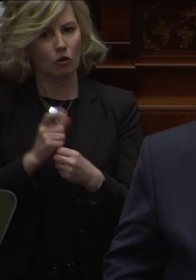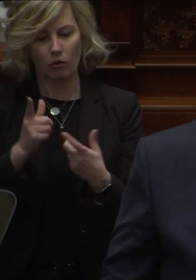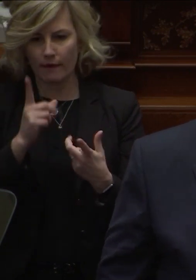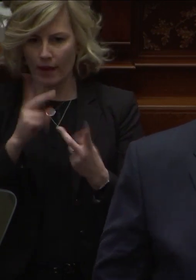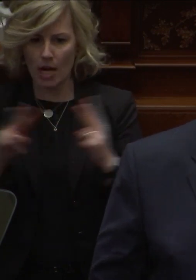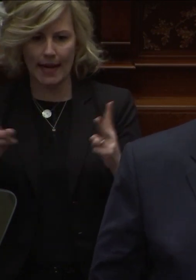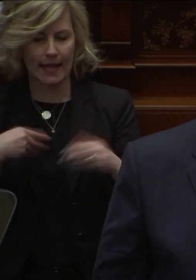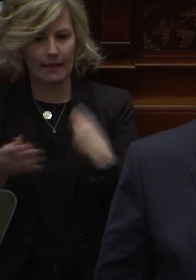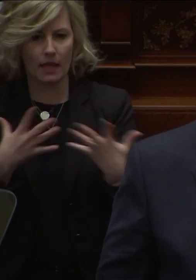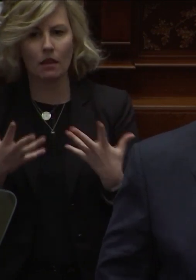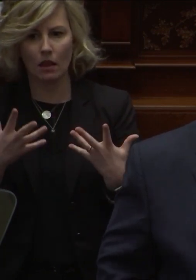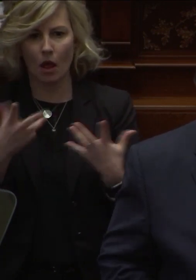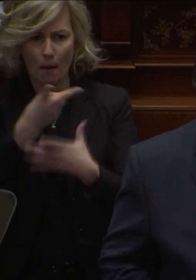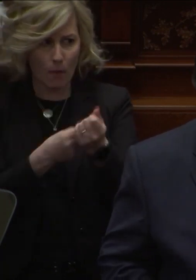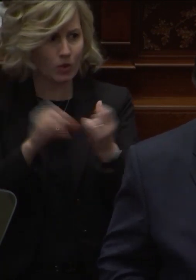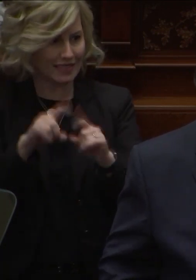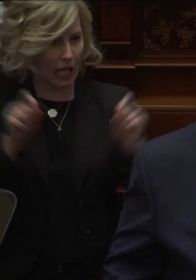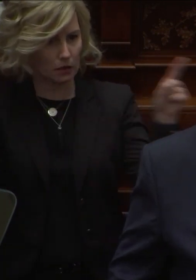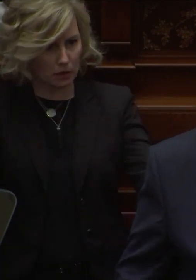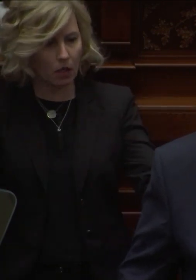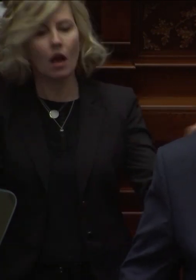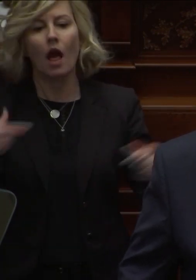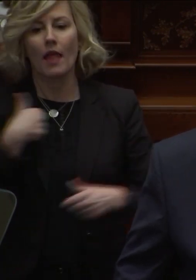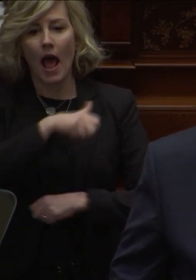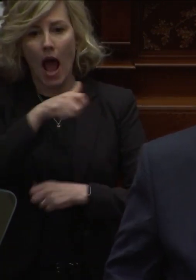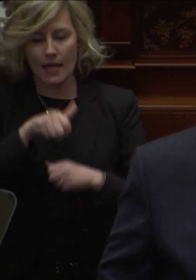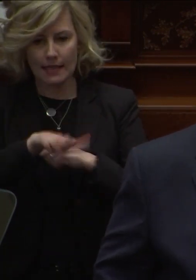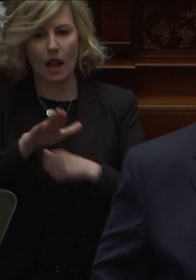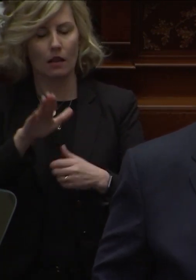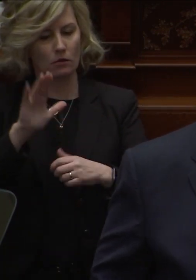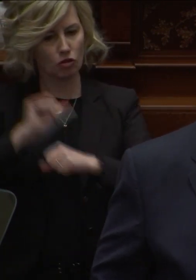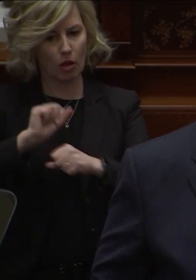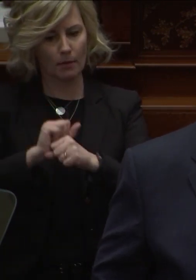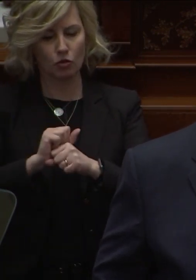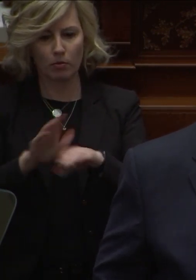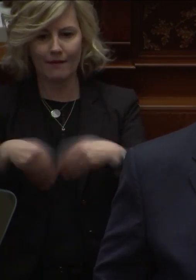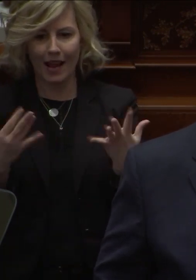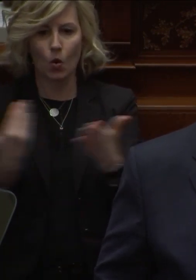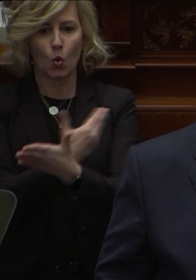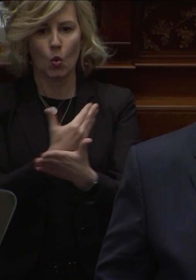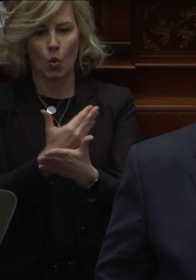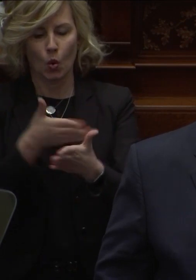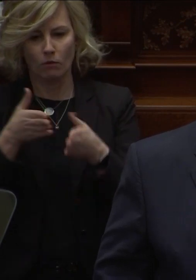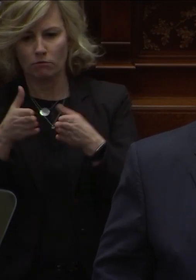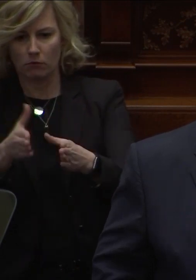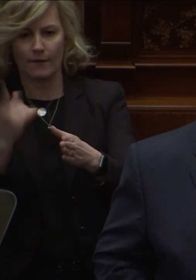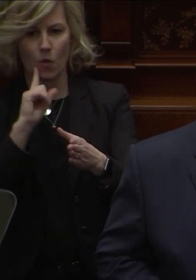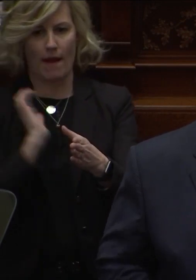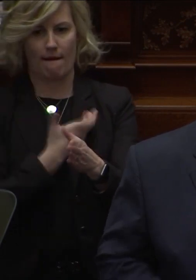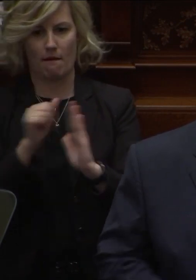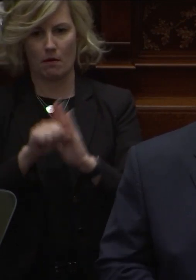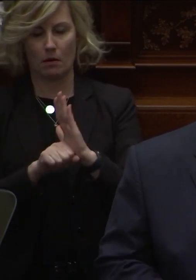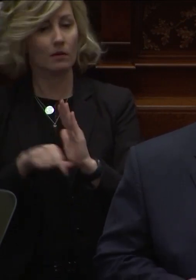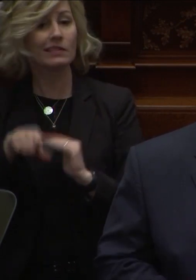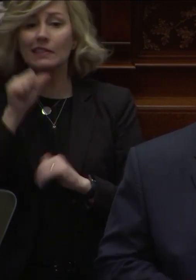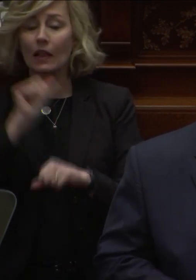IT IS WITH THE KNOWLEDGE THAT PEOPLE WITH TRUE GENEROSITY OF SPIRIT OCCUPY ON BOTH SIDES OF THE AISLE HERE IN SPRINGFIELD THAT I SET OUT ON THE TASK OF